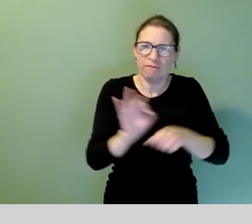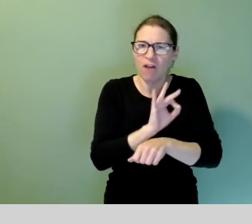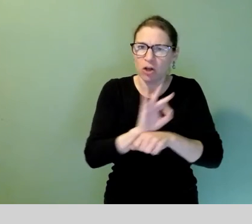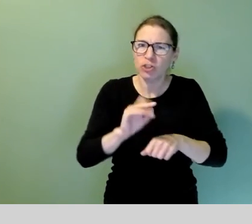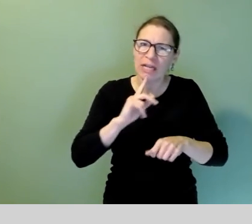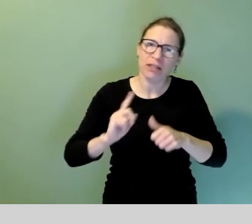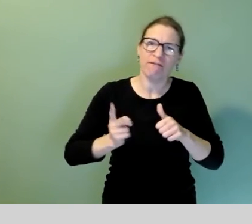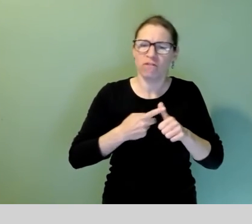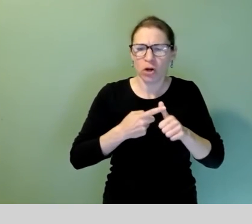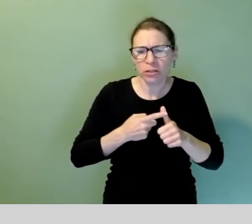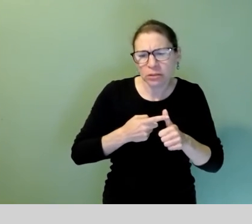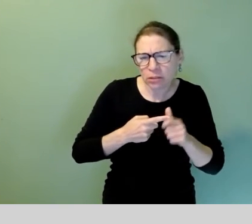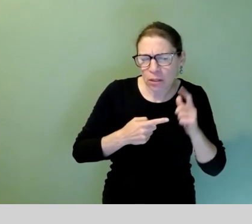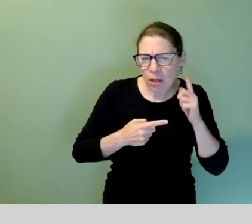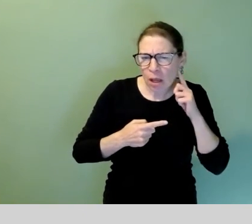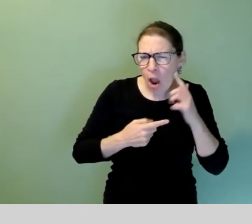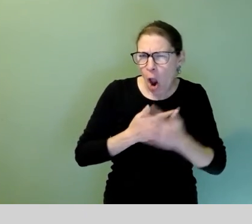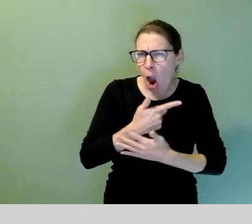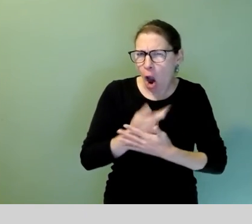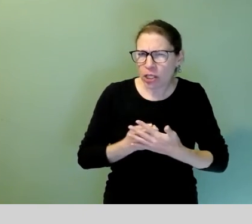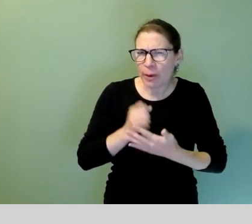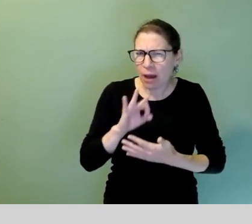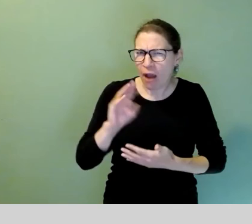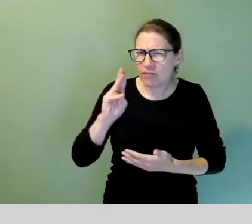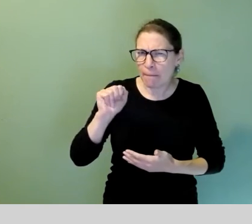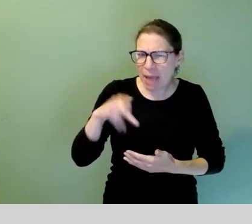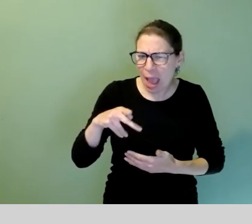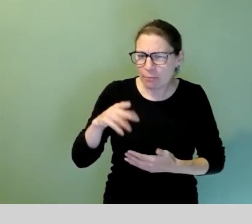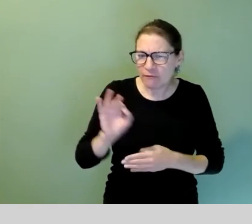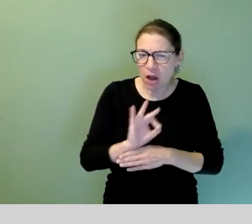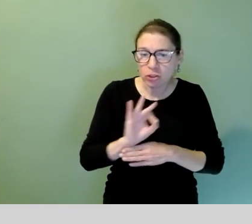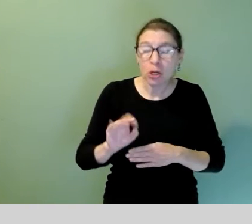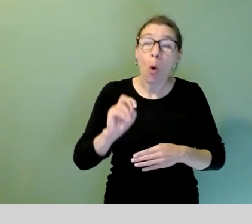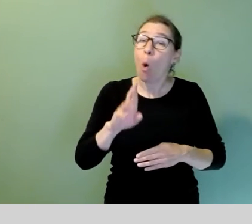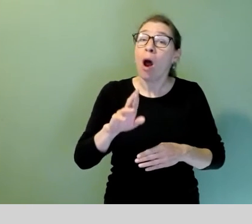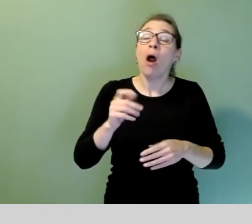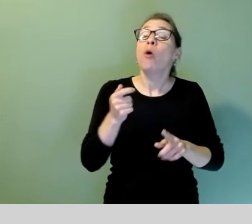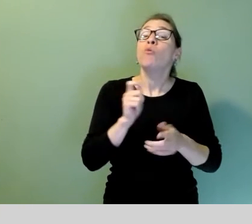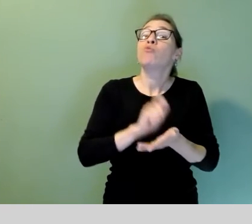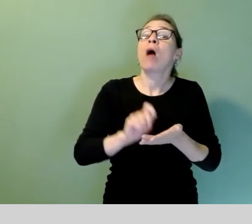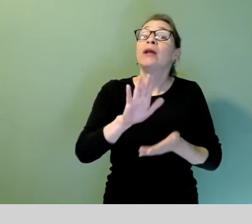as the first argument of the map function, or you can write your own function